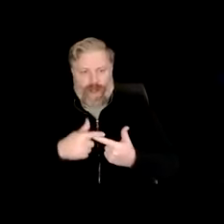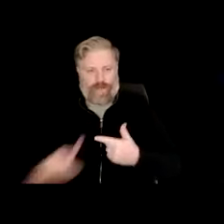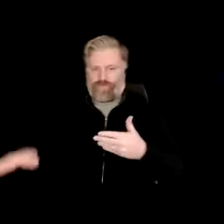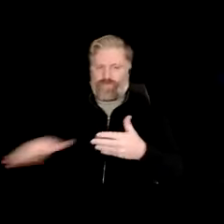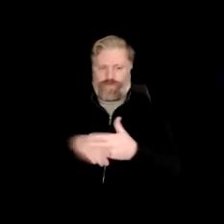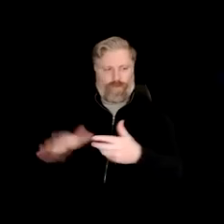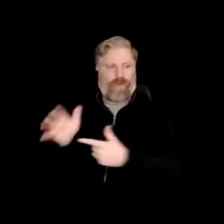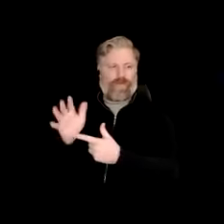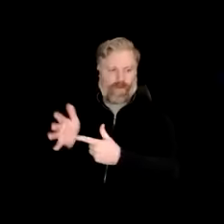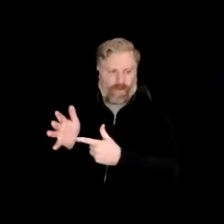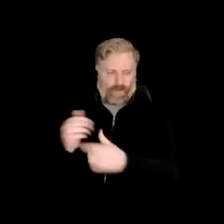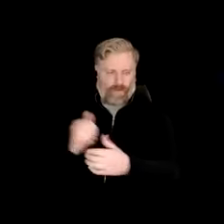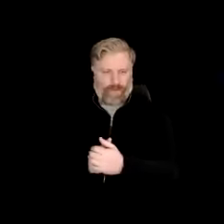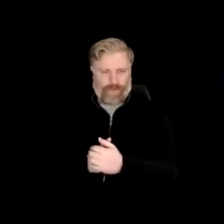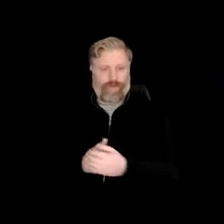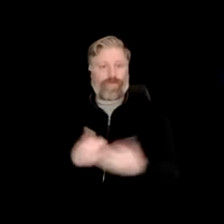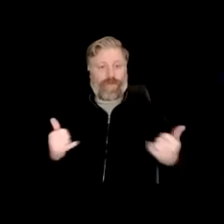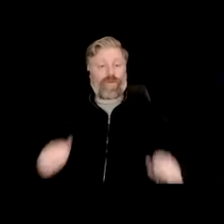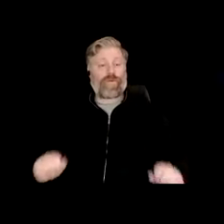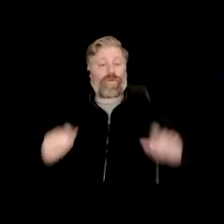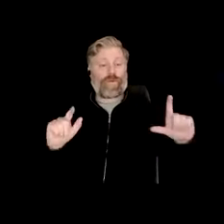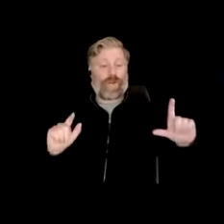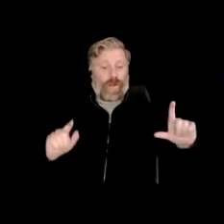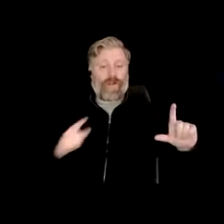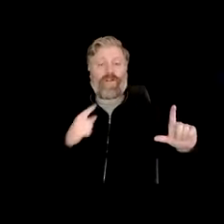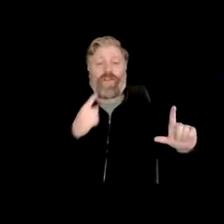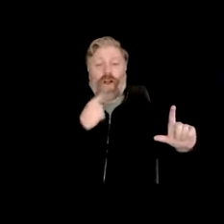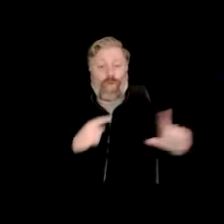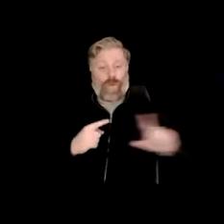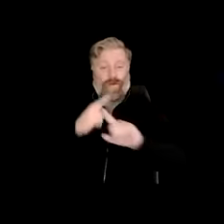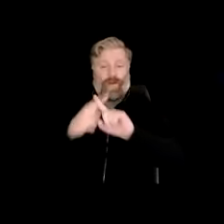The red X on this slide is made up of two thin pencil-like strokes.